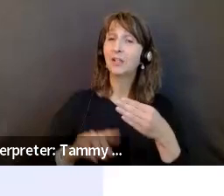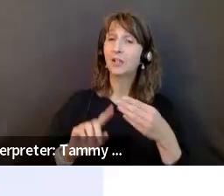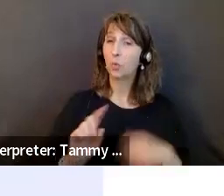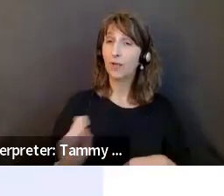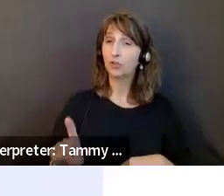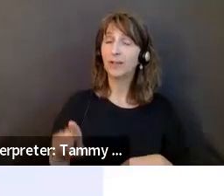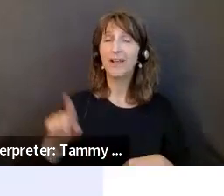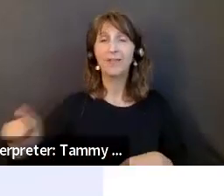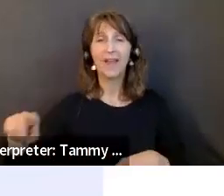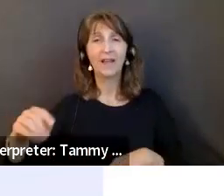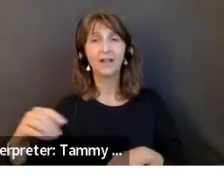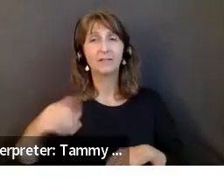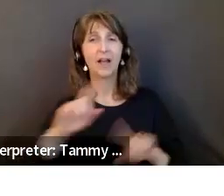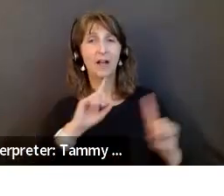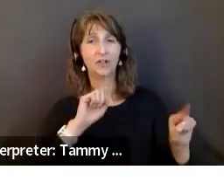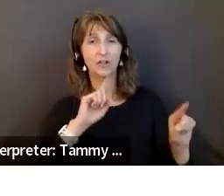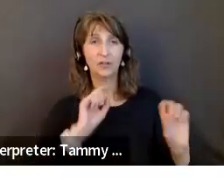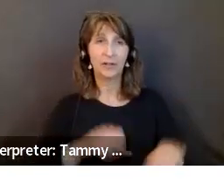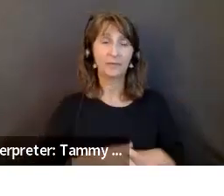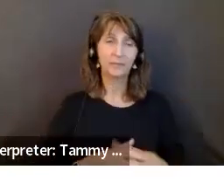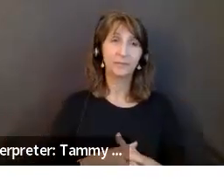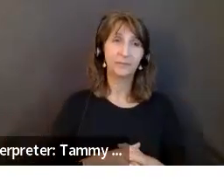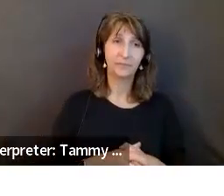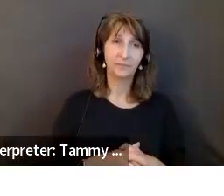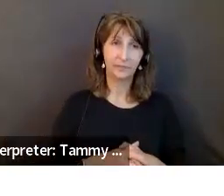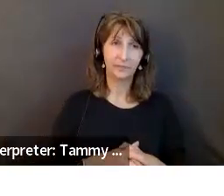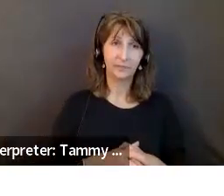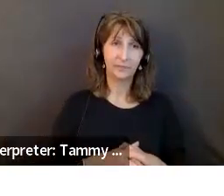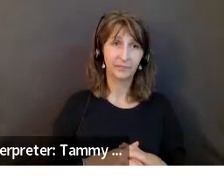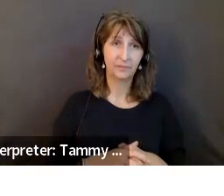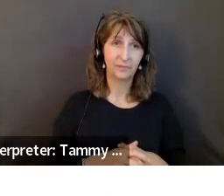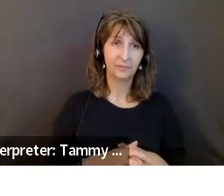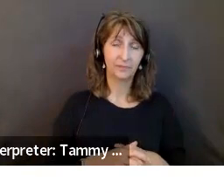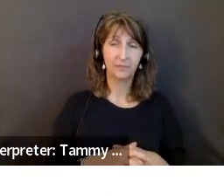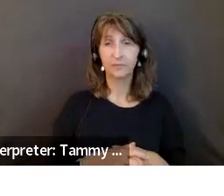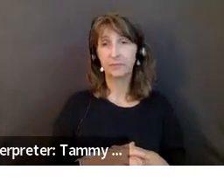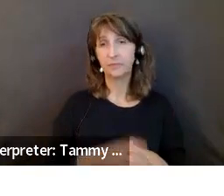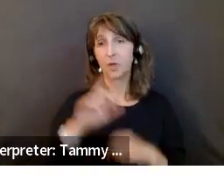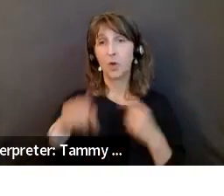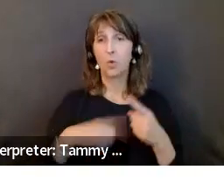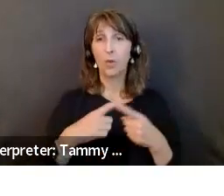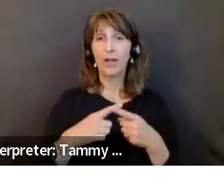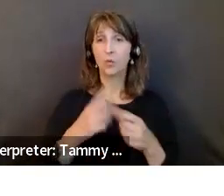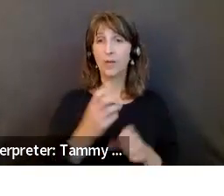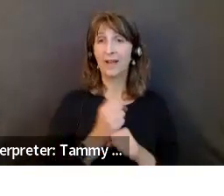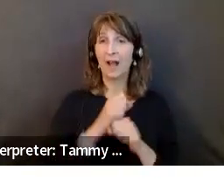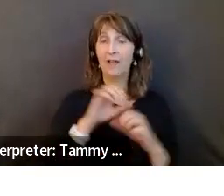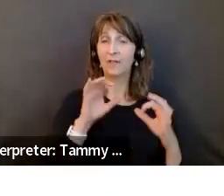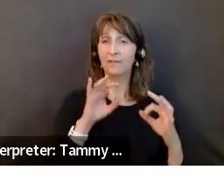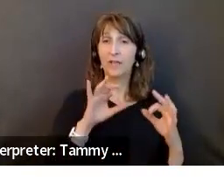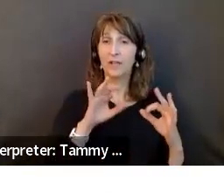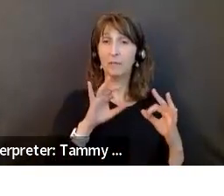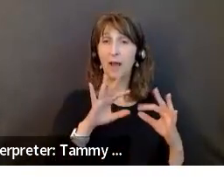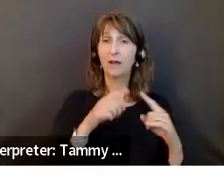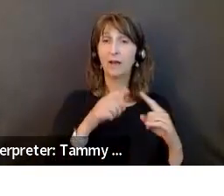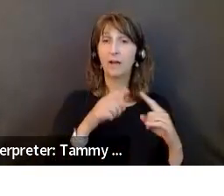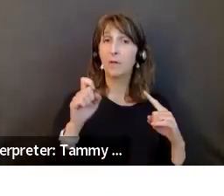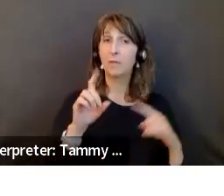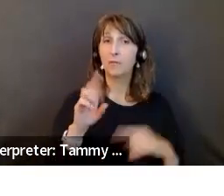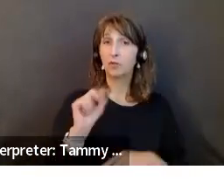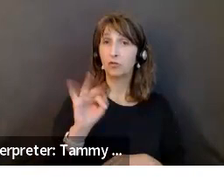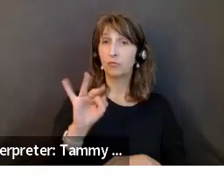Next slide. Now, once we received all of our feedback on the have some objectives to be worked.